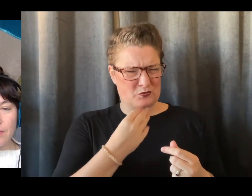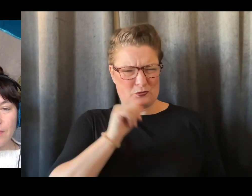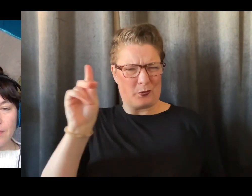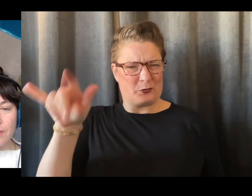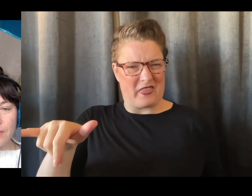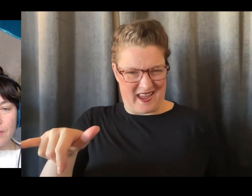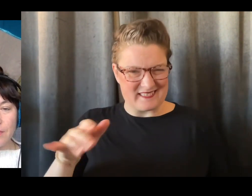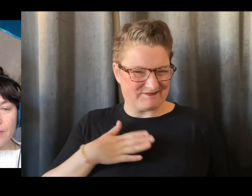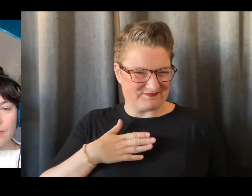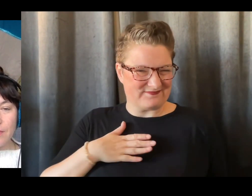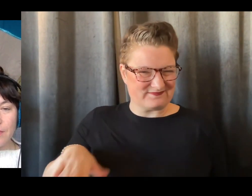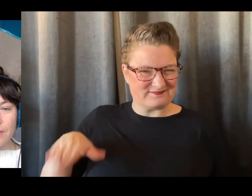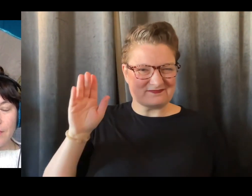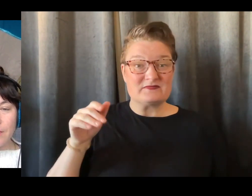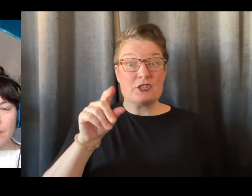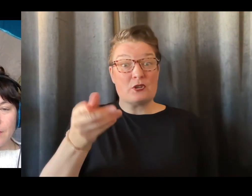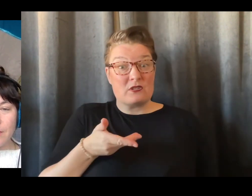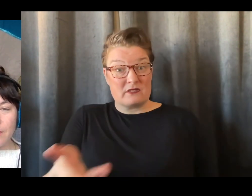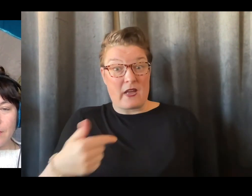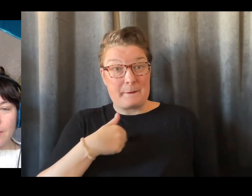was like, I'm not the right kind of Jew. Rebekah and Nomy: Oh!